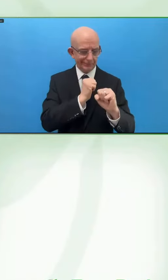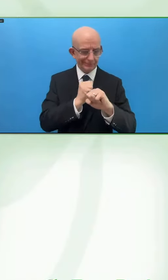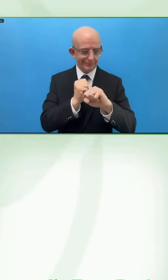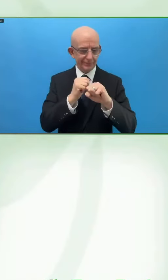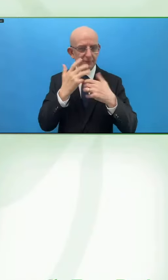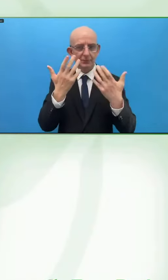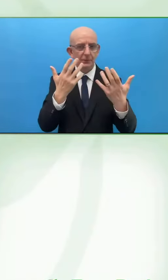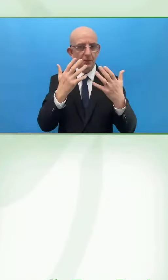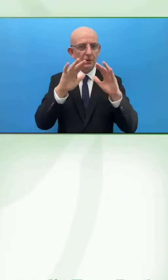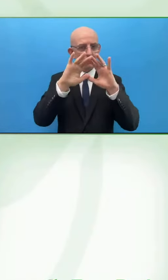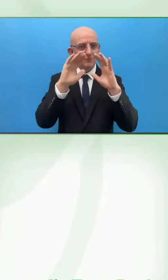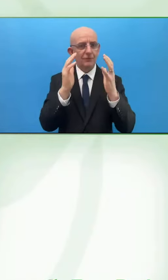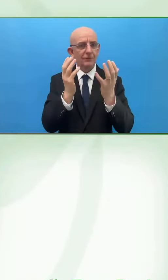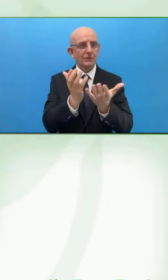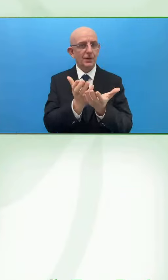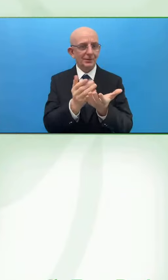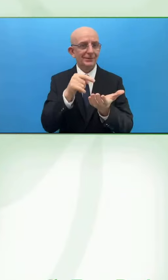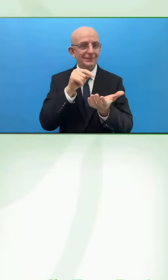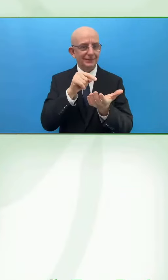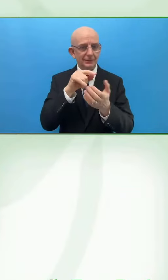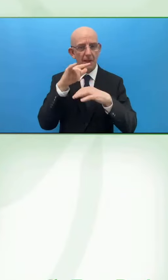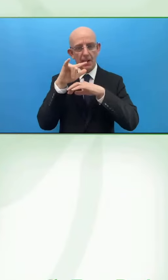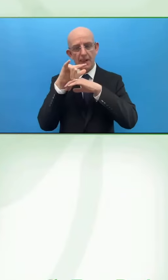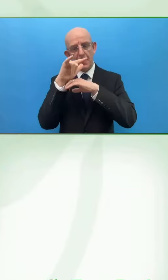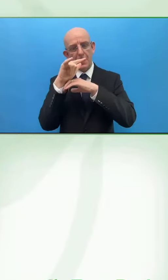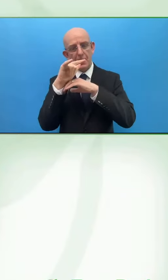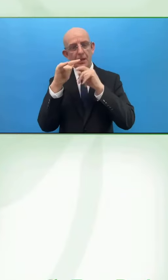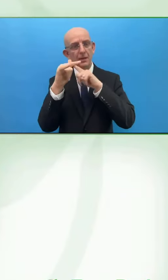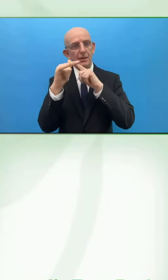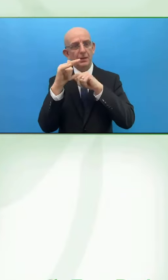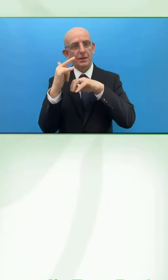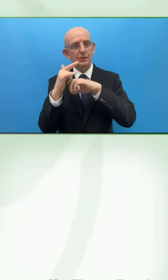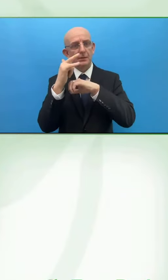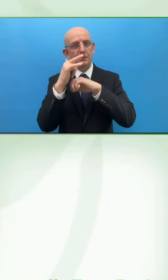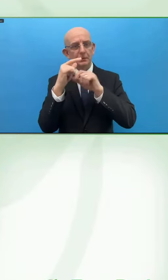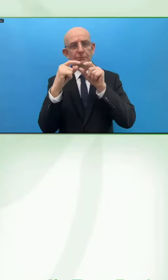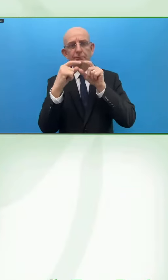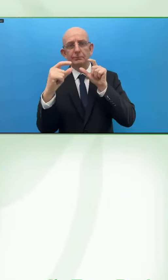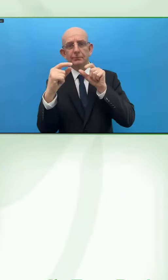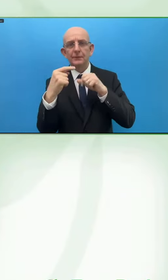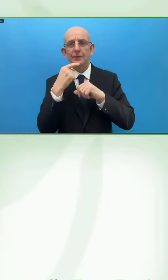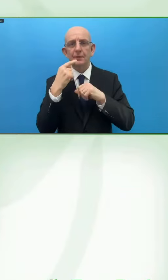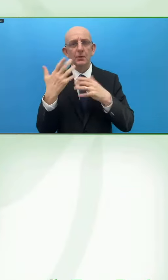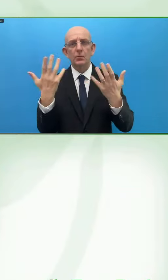I spoke to Rigzin and I asked him where he actually comes from and he was saying that